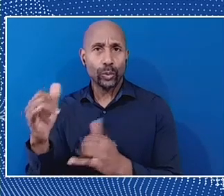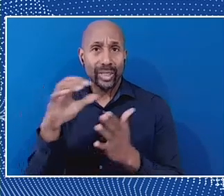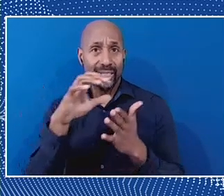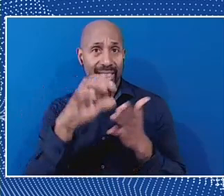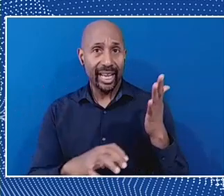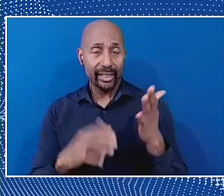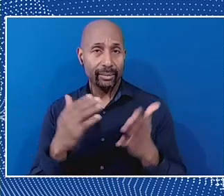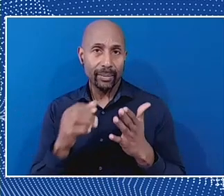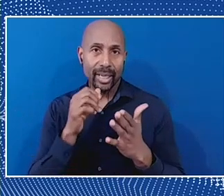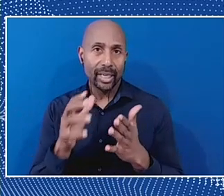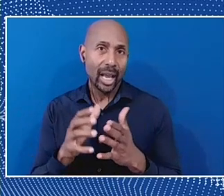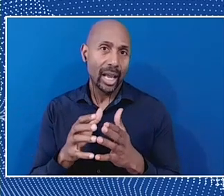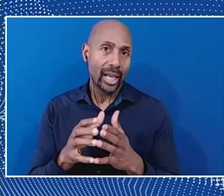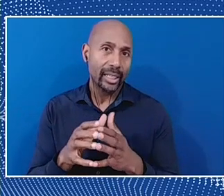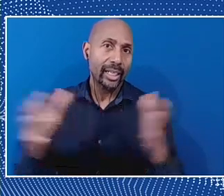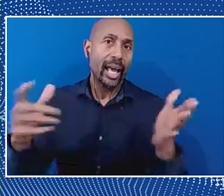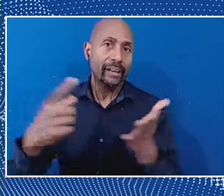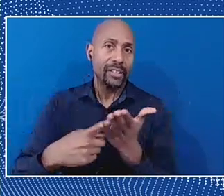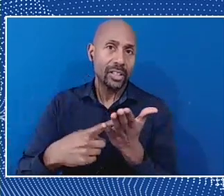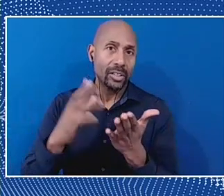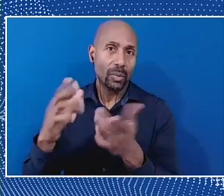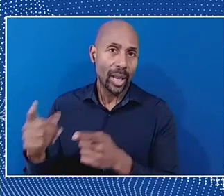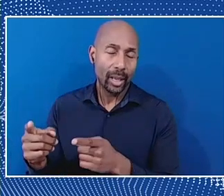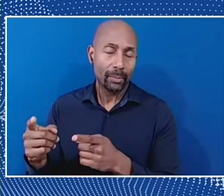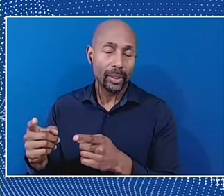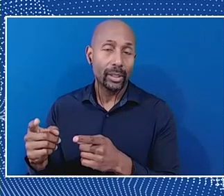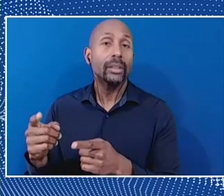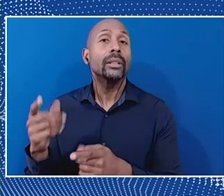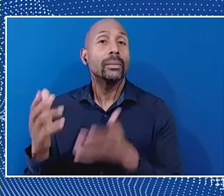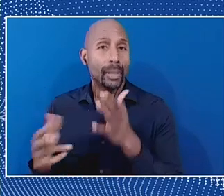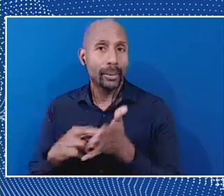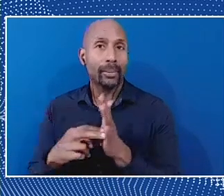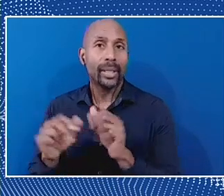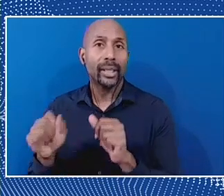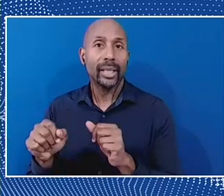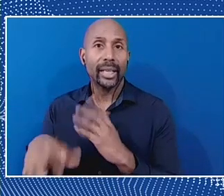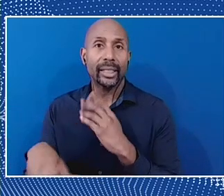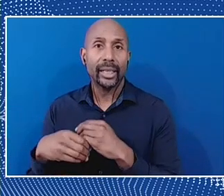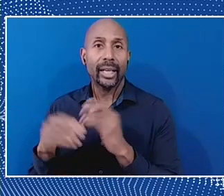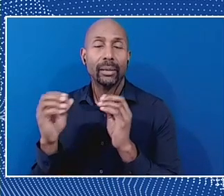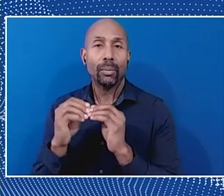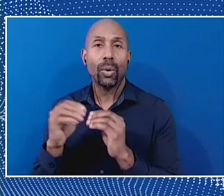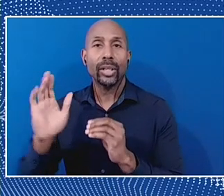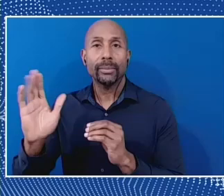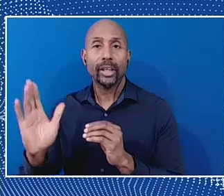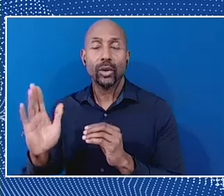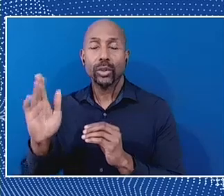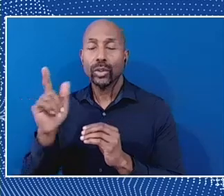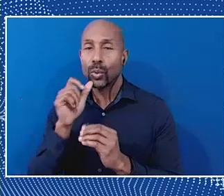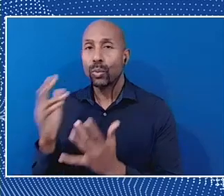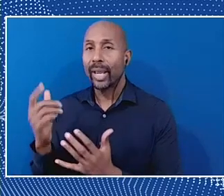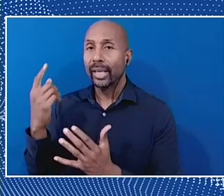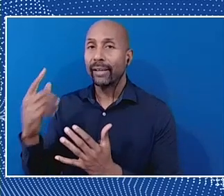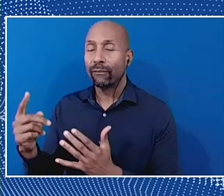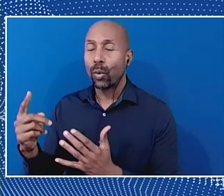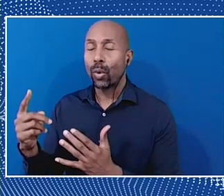be able to accommodate additional speakers who are on the wait list for the public comment section that was originally going